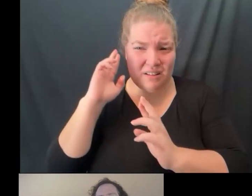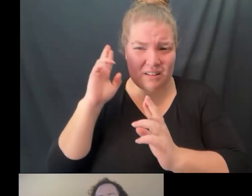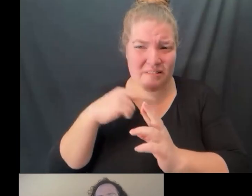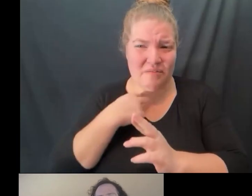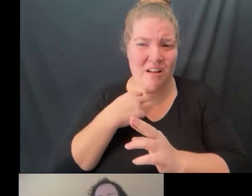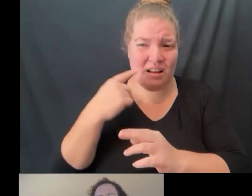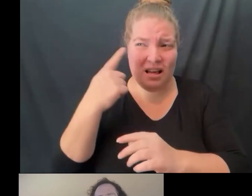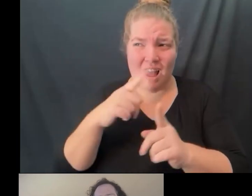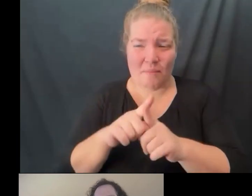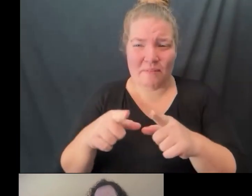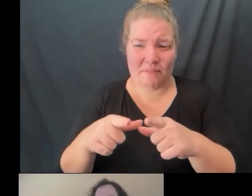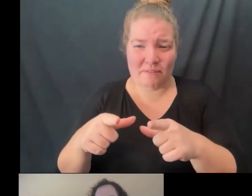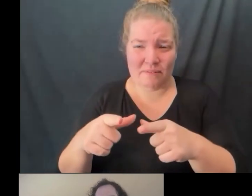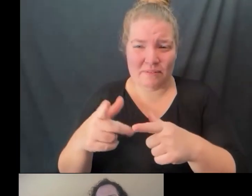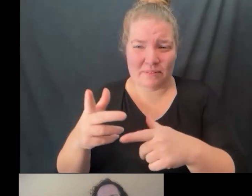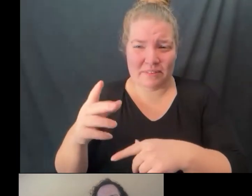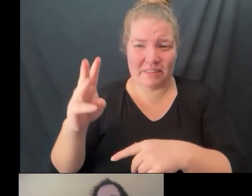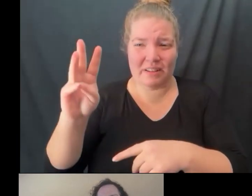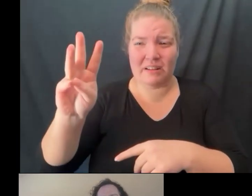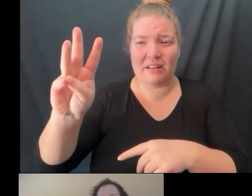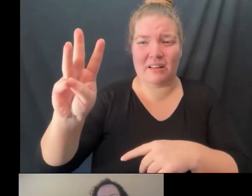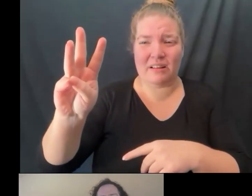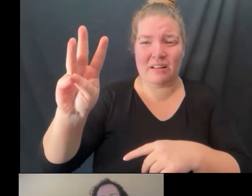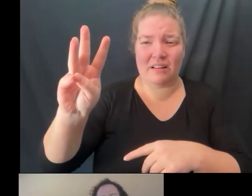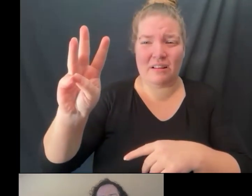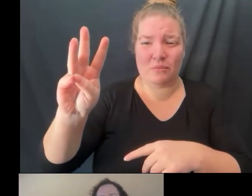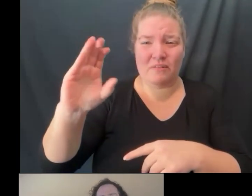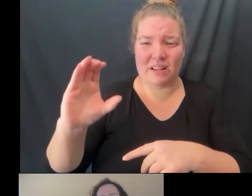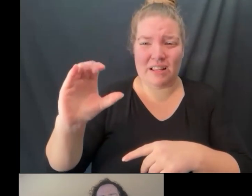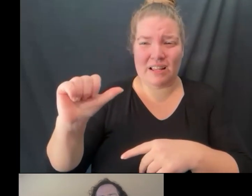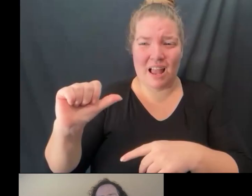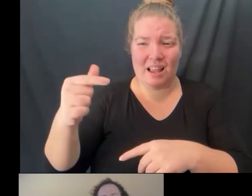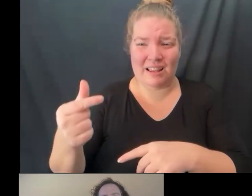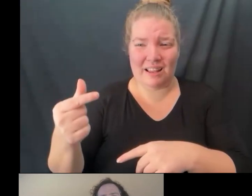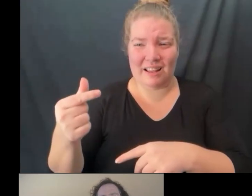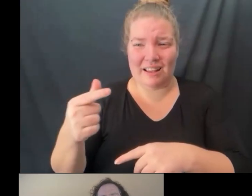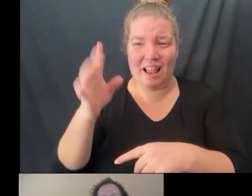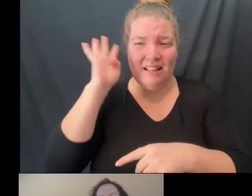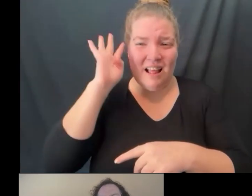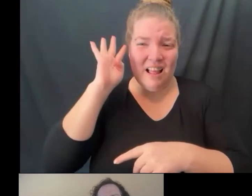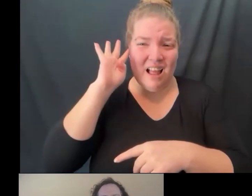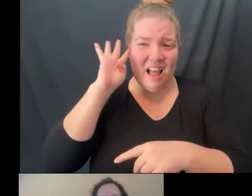So they're pronouncing the letter W, but then taking the C-A-G and making it into a little word, CAG.